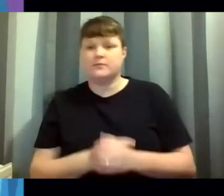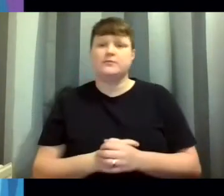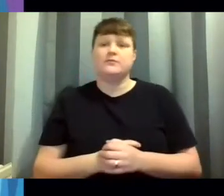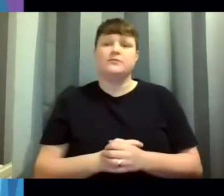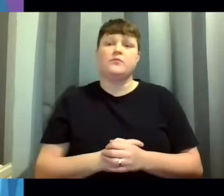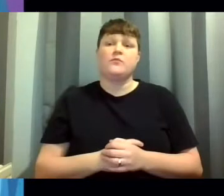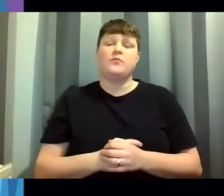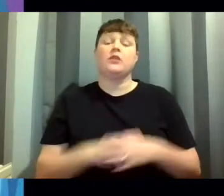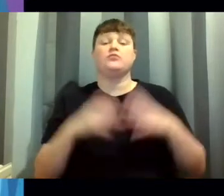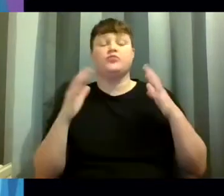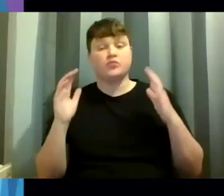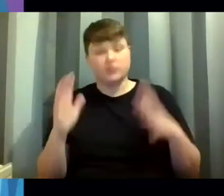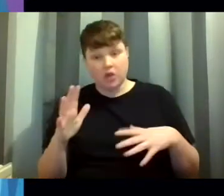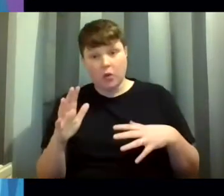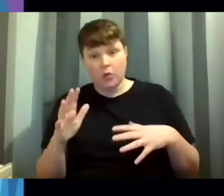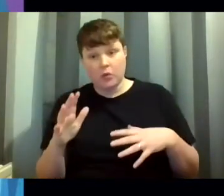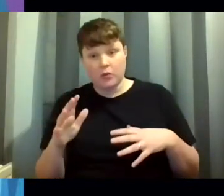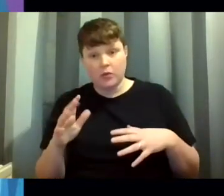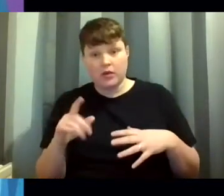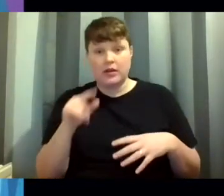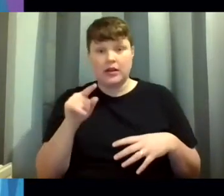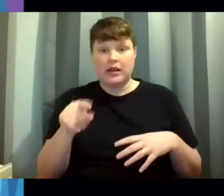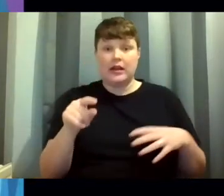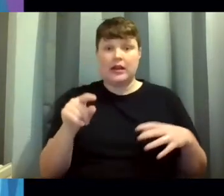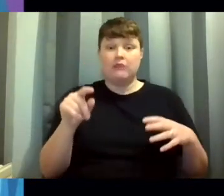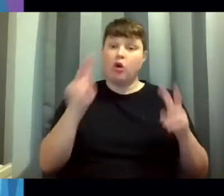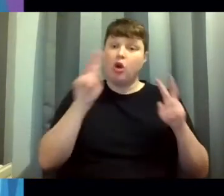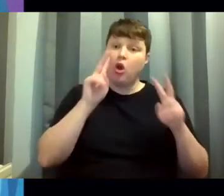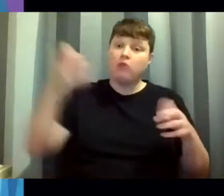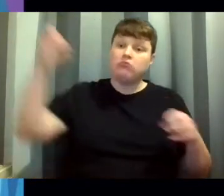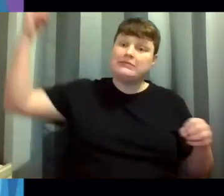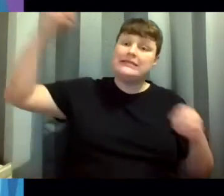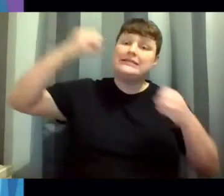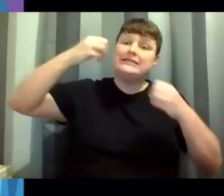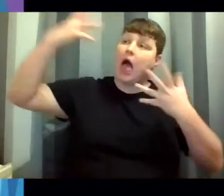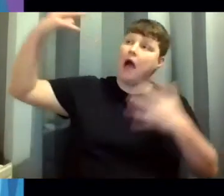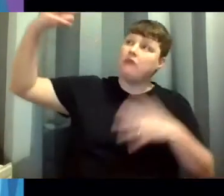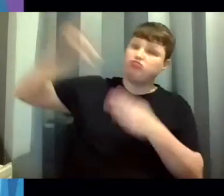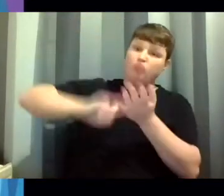Initially, these were just lit with daylight so being able to see inside was was quite difficult.